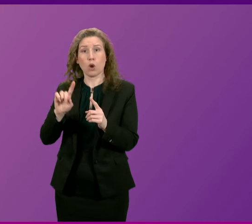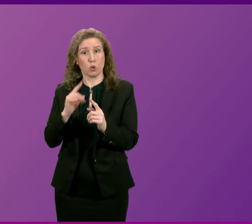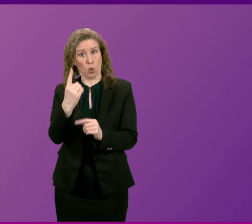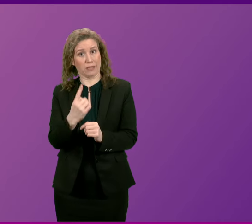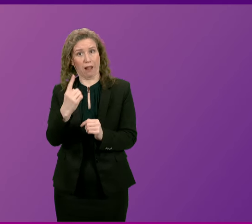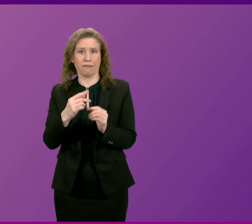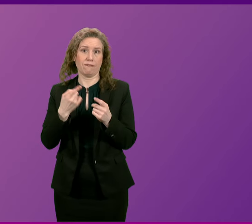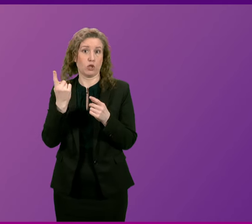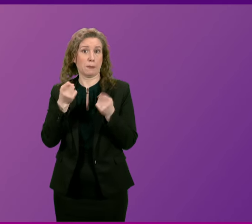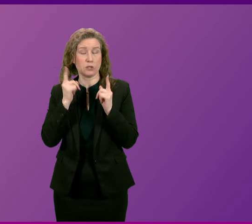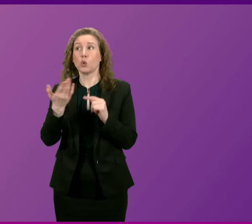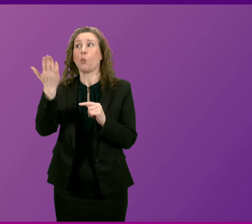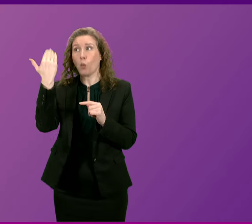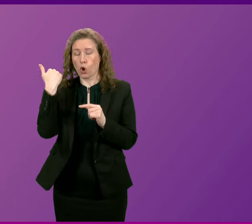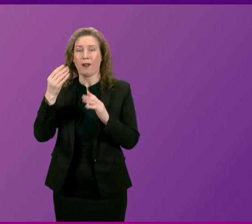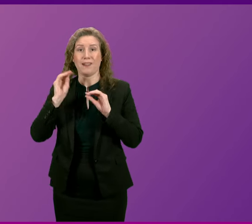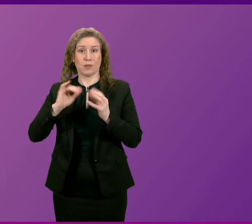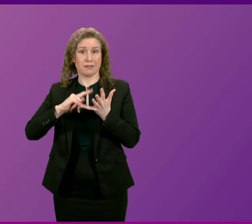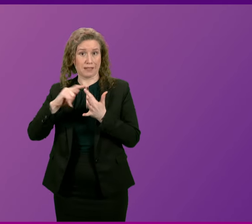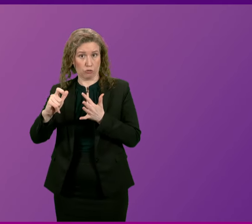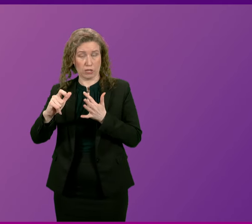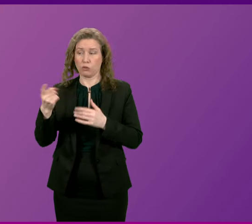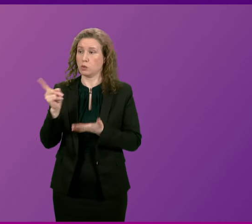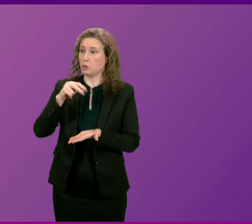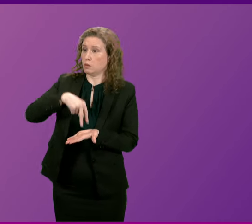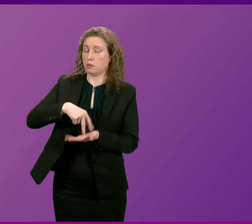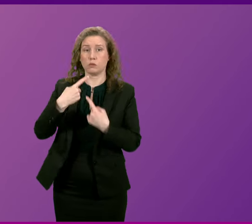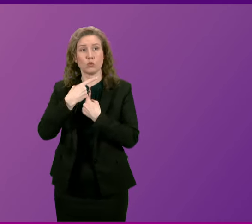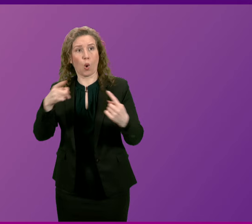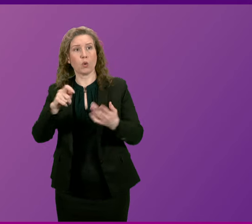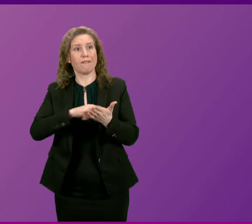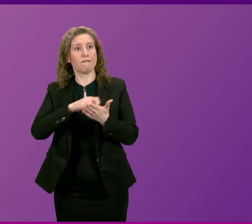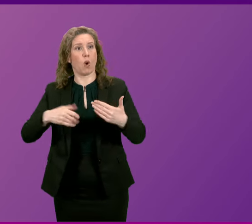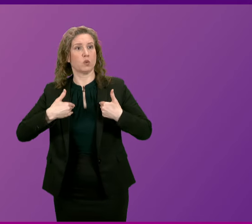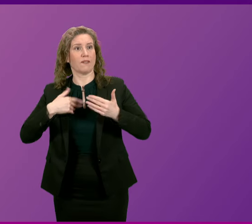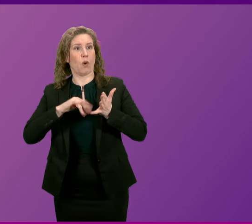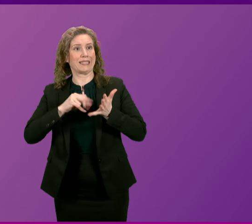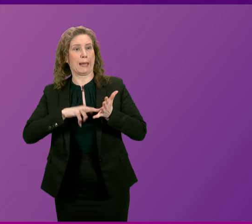the education secretary who went to the country and told people, “Vote for the SNP. Trust me,